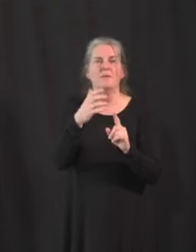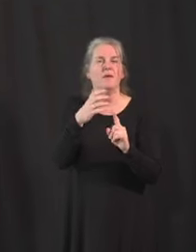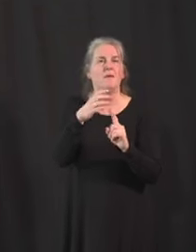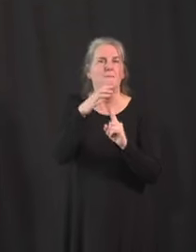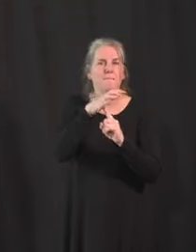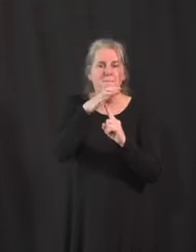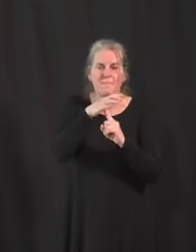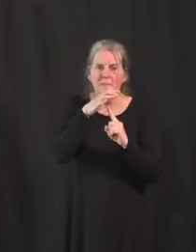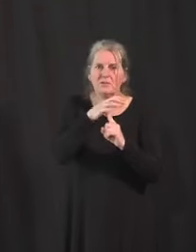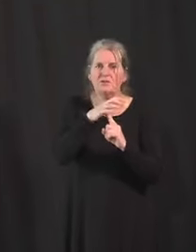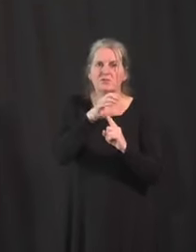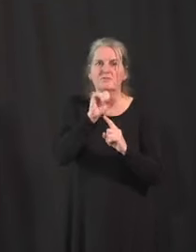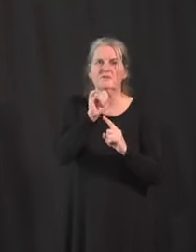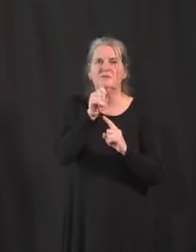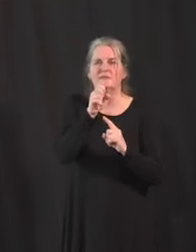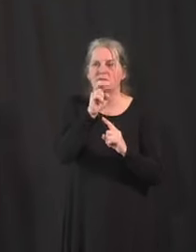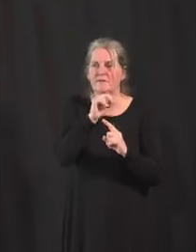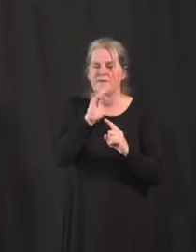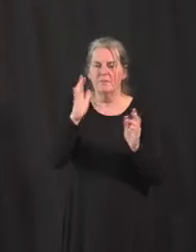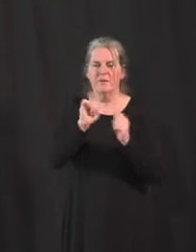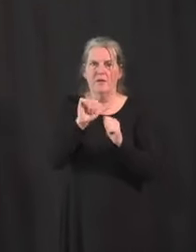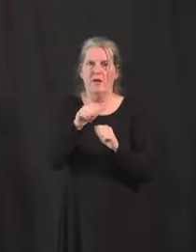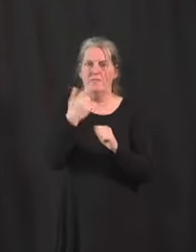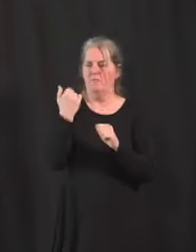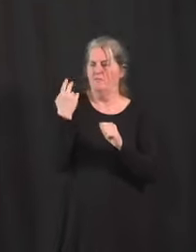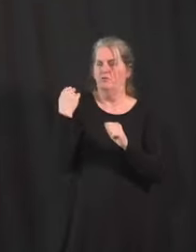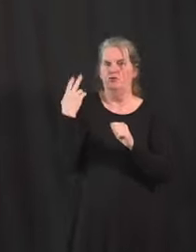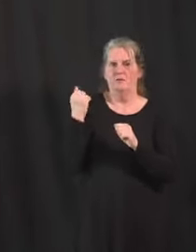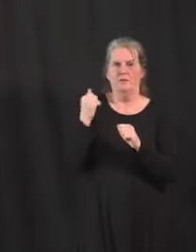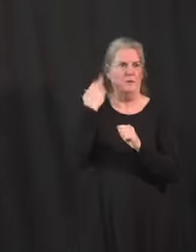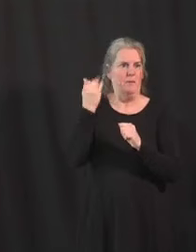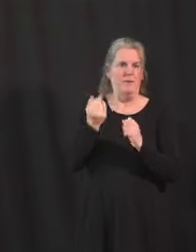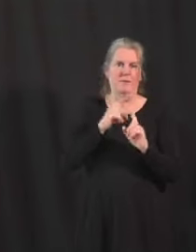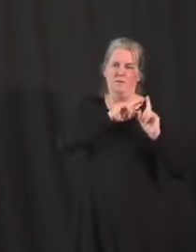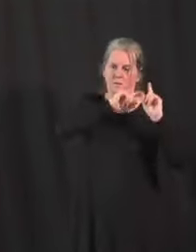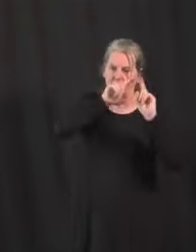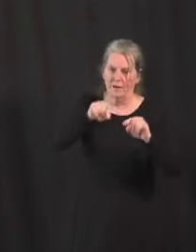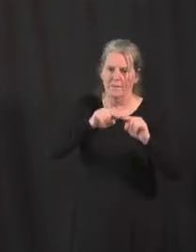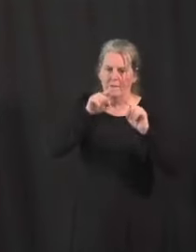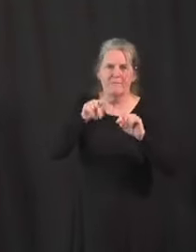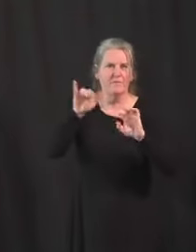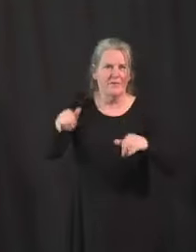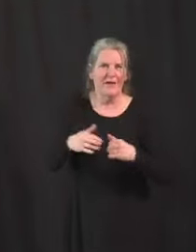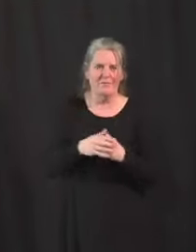COMPARATIVELY TO DIFFERENT YEARS. YOU WOULDN'T KNOW HOW MANY PEOPLE ARE GOING TO COME UP FOR THAT OR NOT.